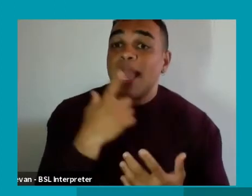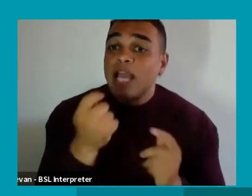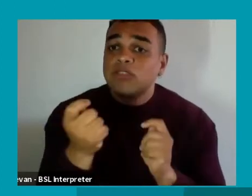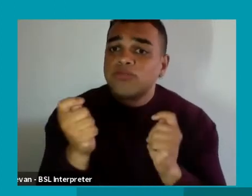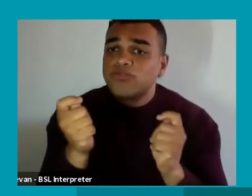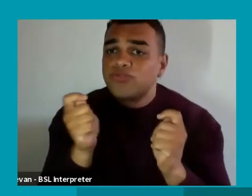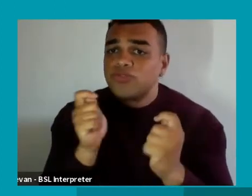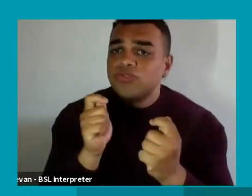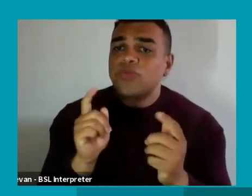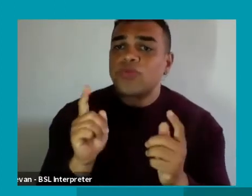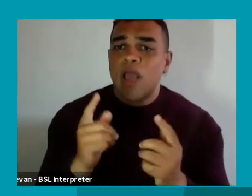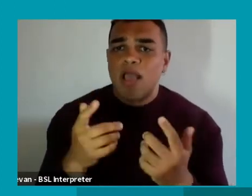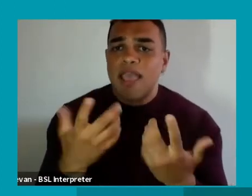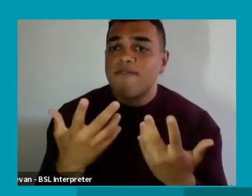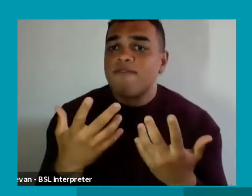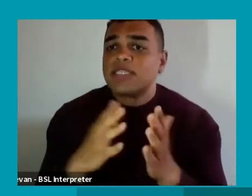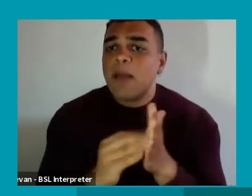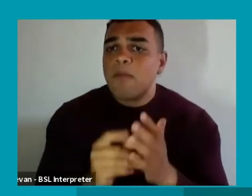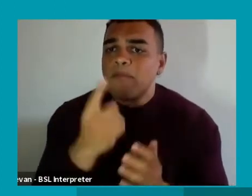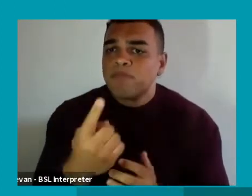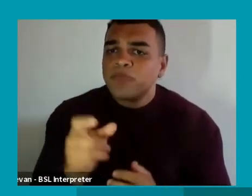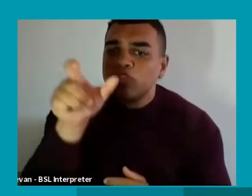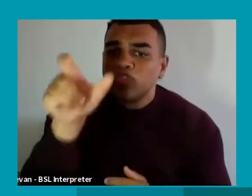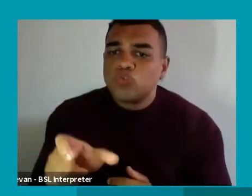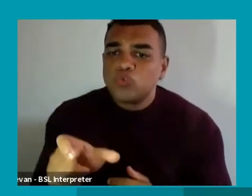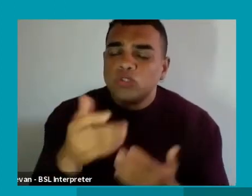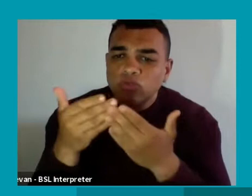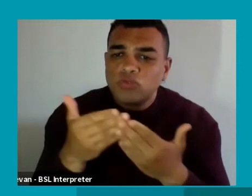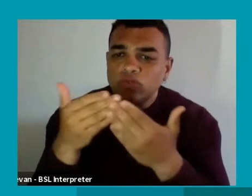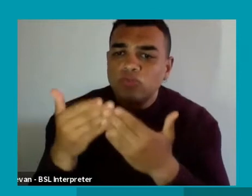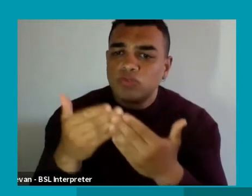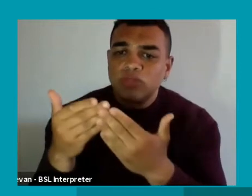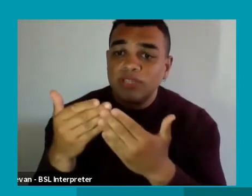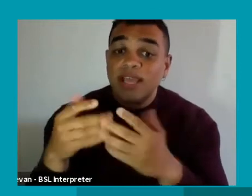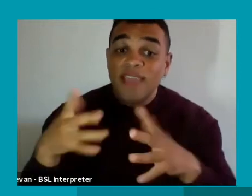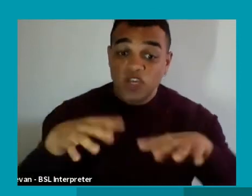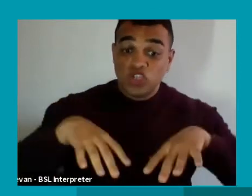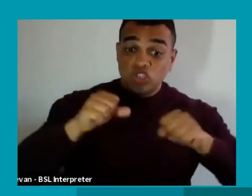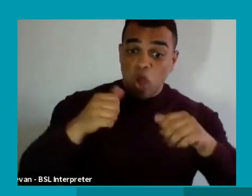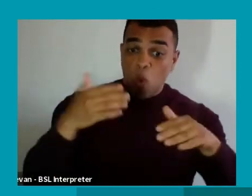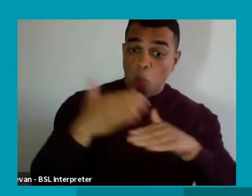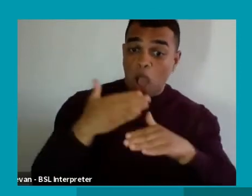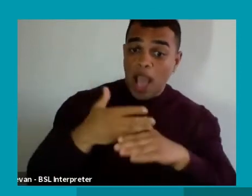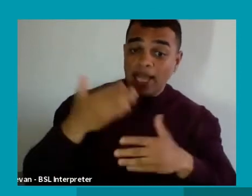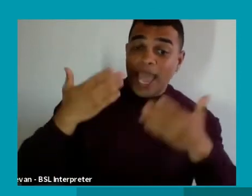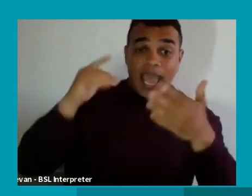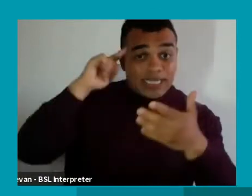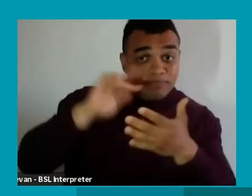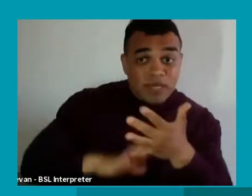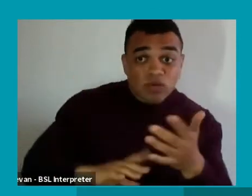reverse chronological CV. So rather than starting with your work experience first, you would actually start with your education. Qualifications.